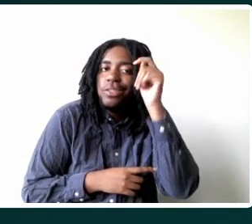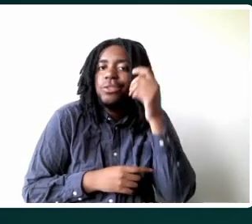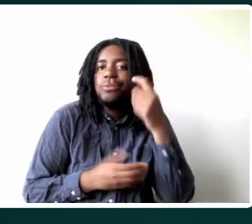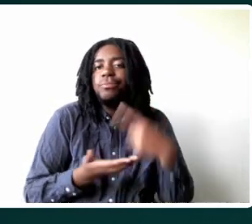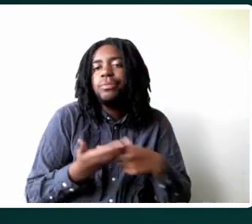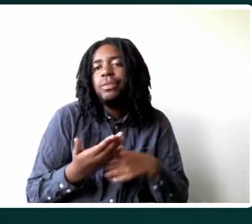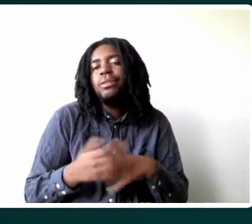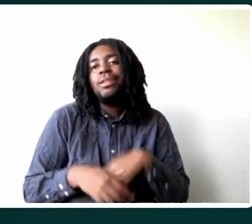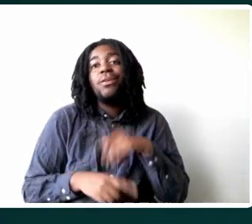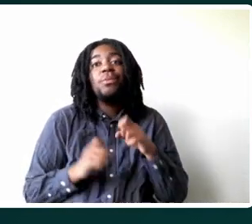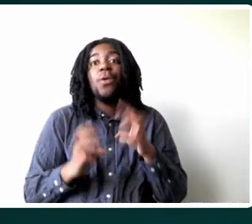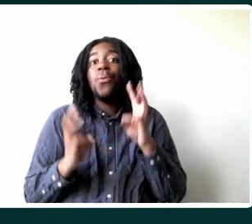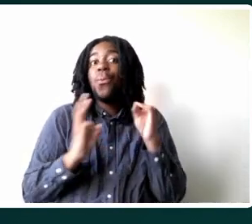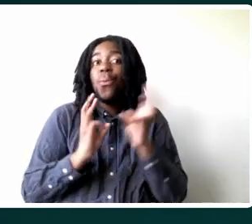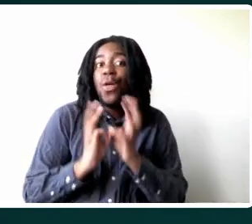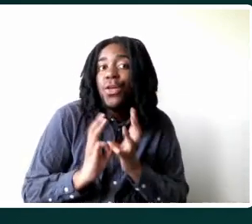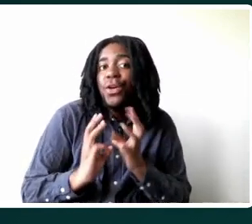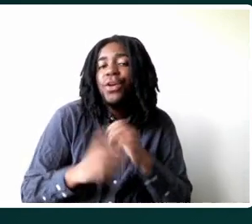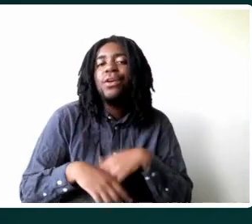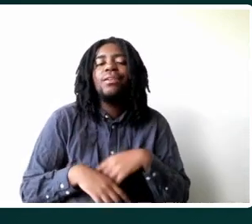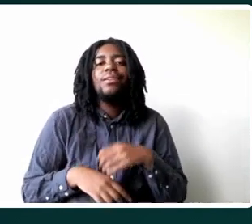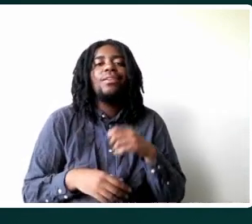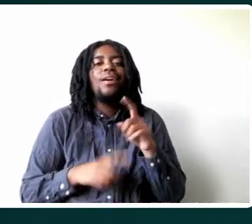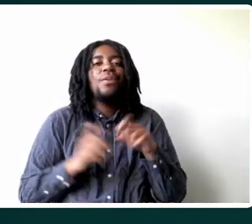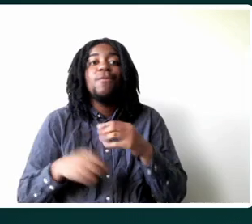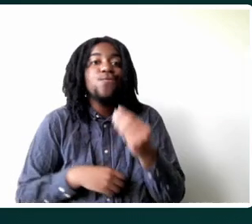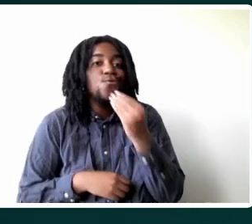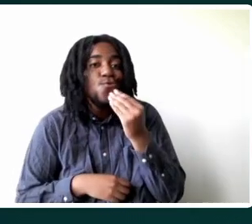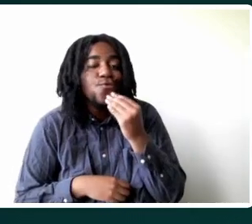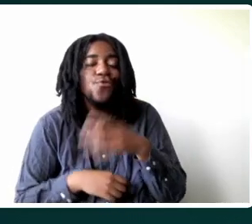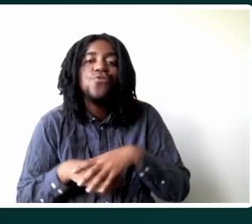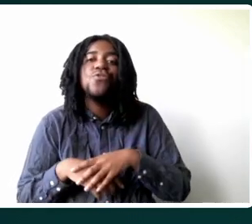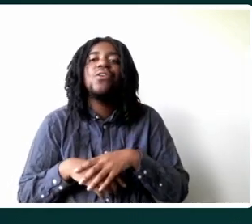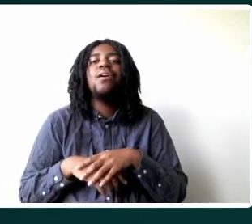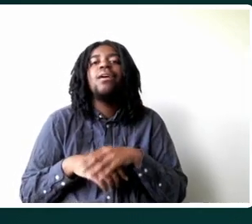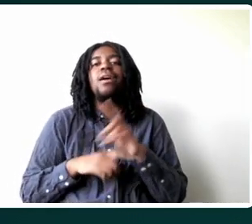about what they had available to eat. They were talking about the things -- their dreams. And very